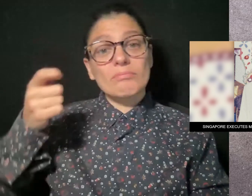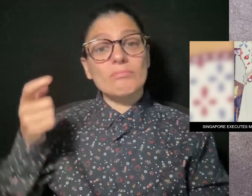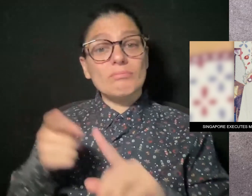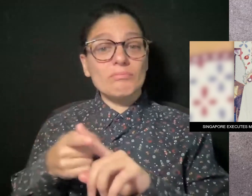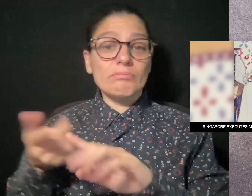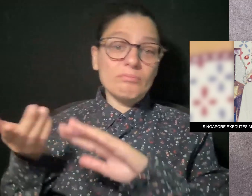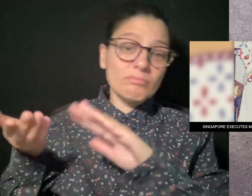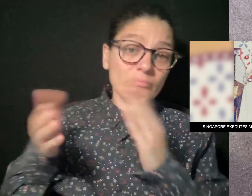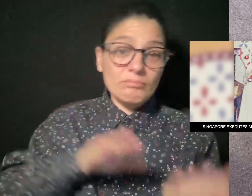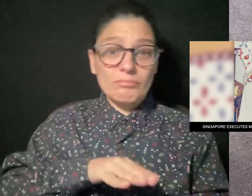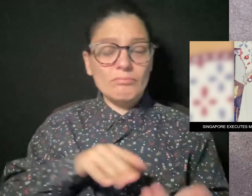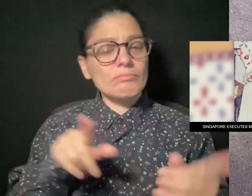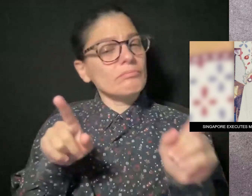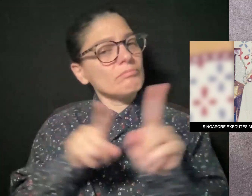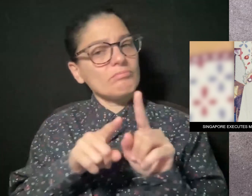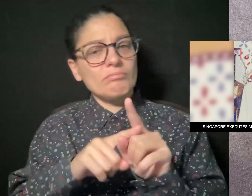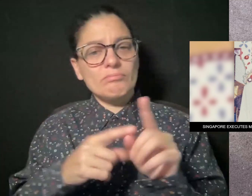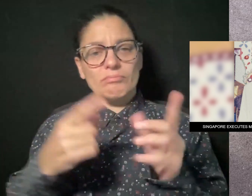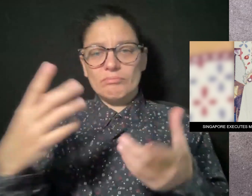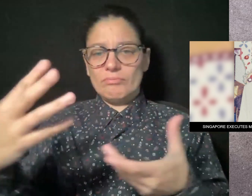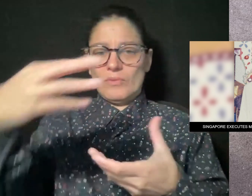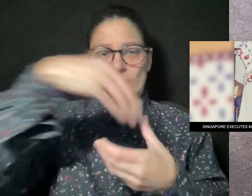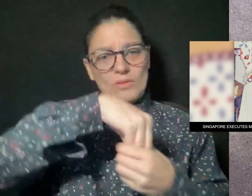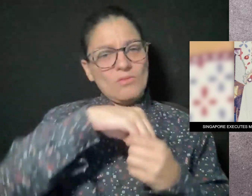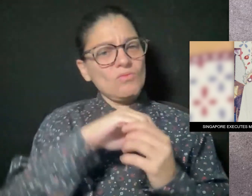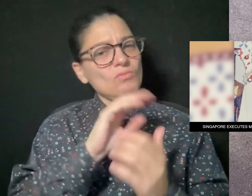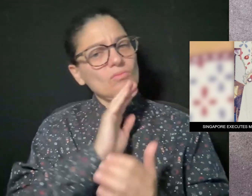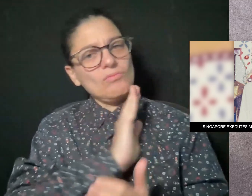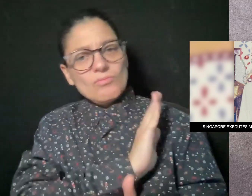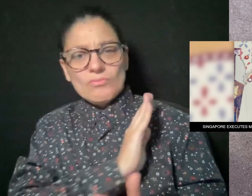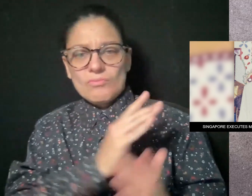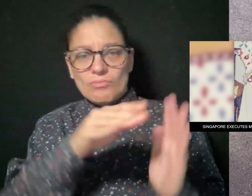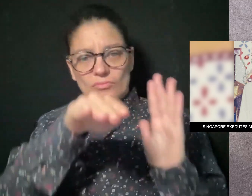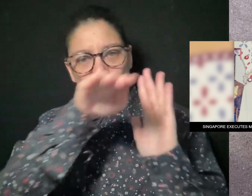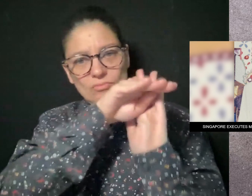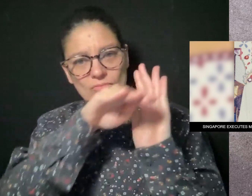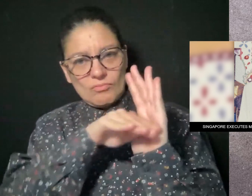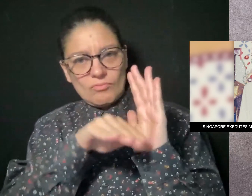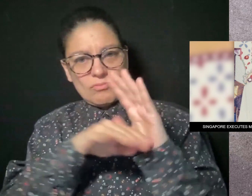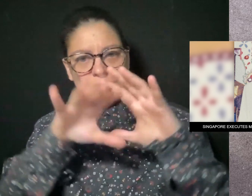and describe capitol punishment as part of Singapore's comprehensive harm prevention